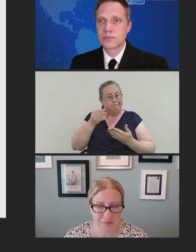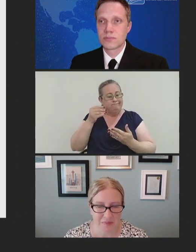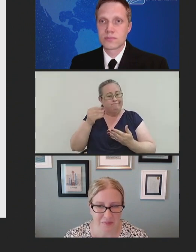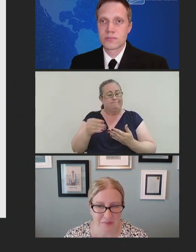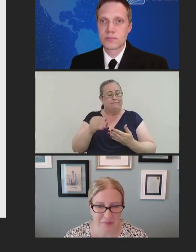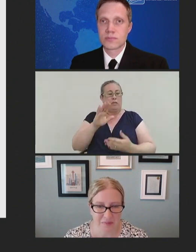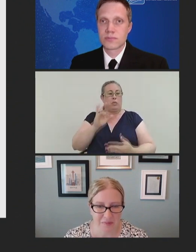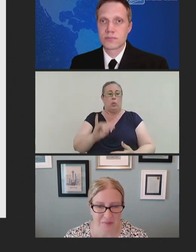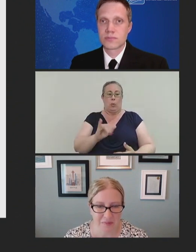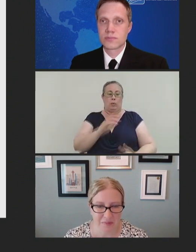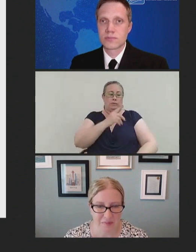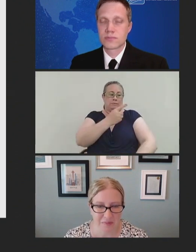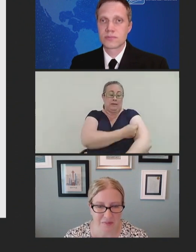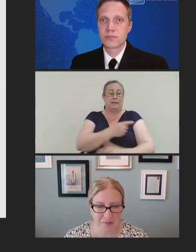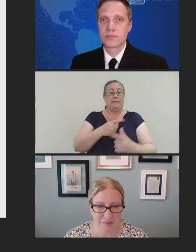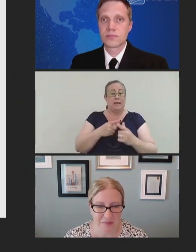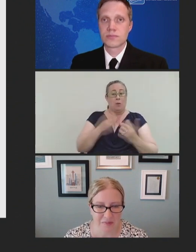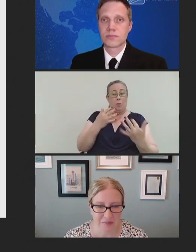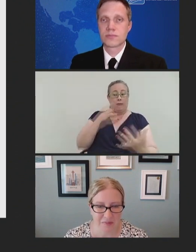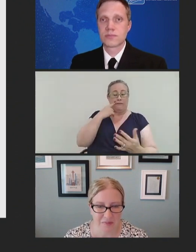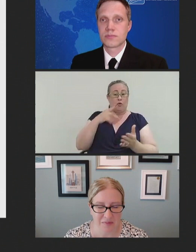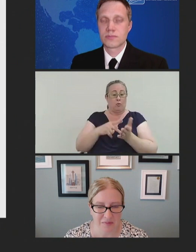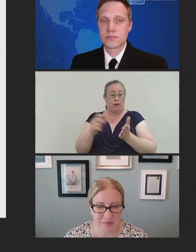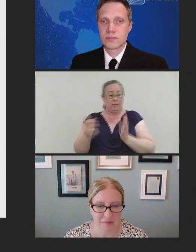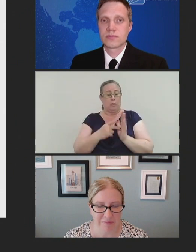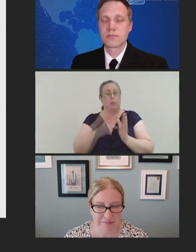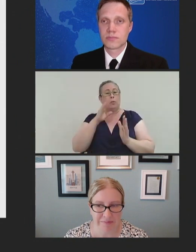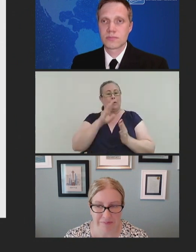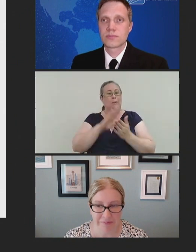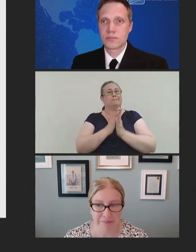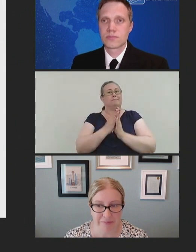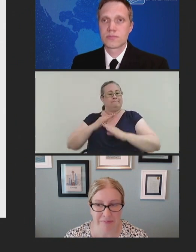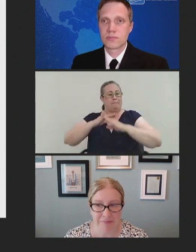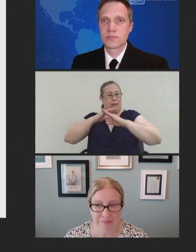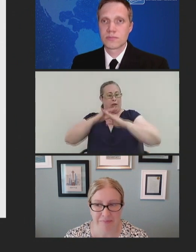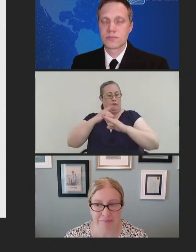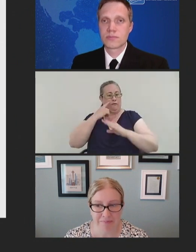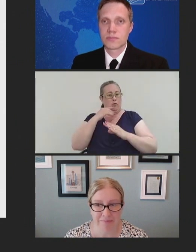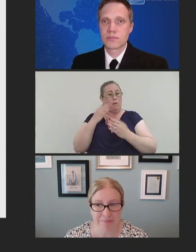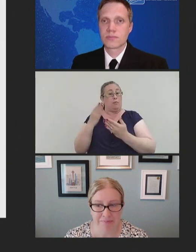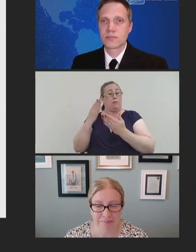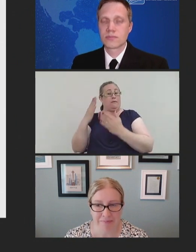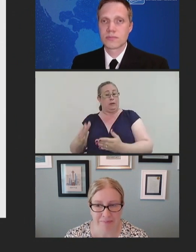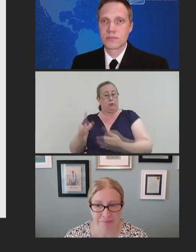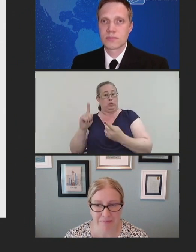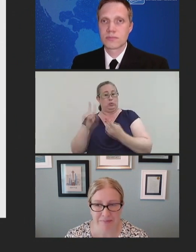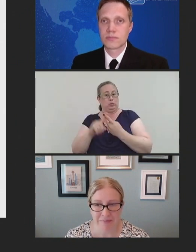wait for reimbursements is going to become a barrier for providers stocking vaccines